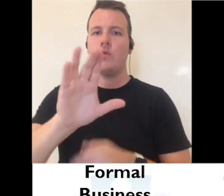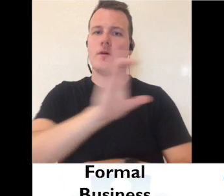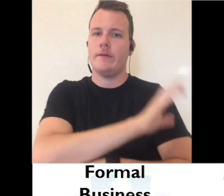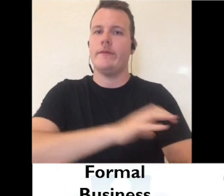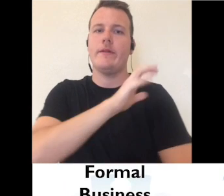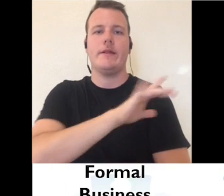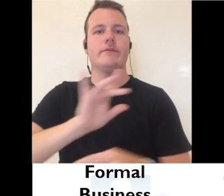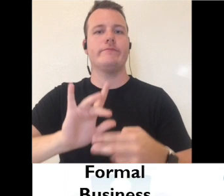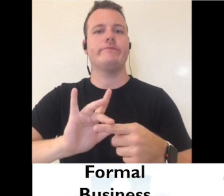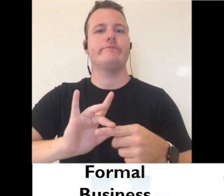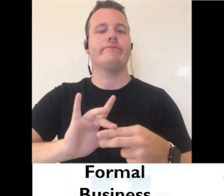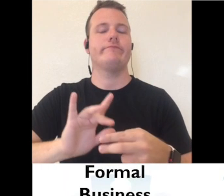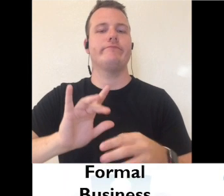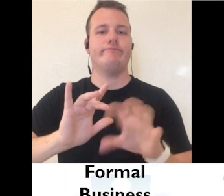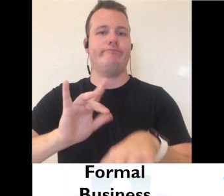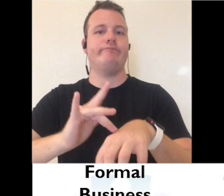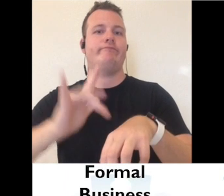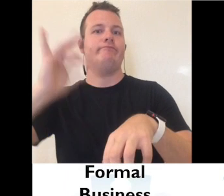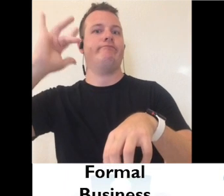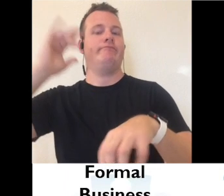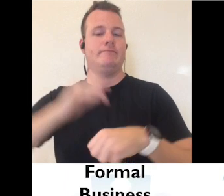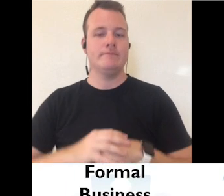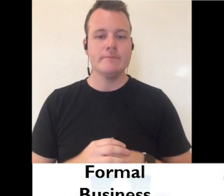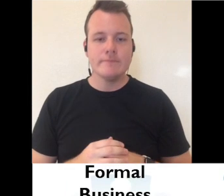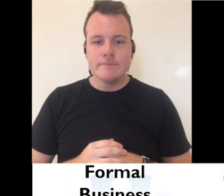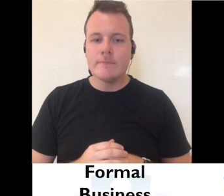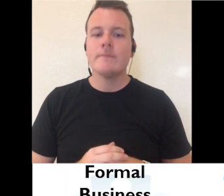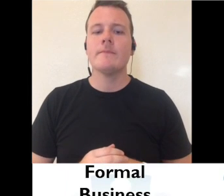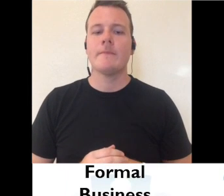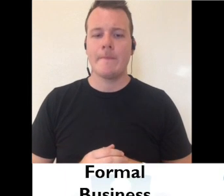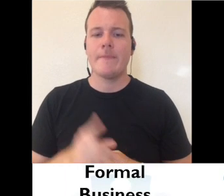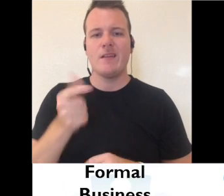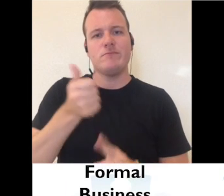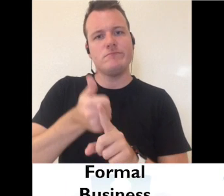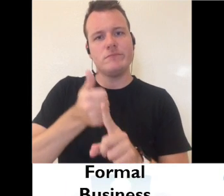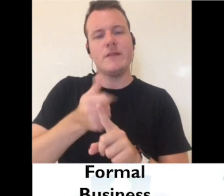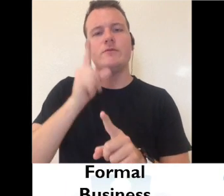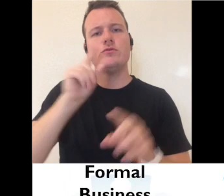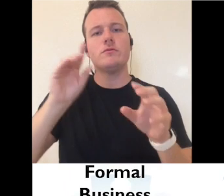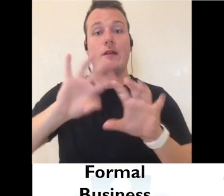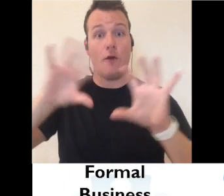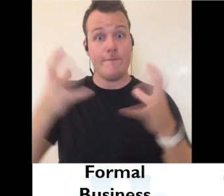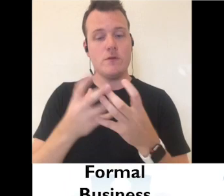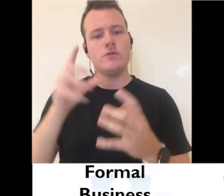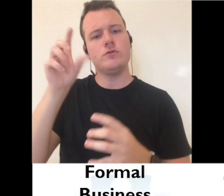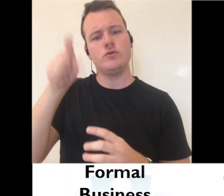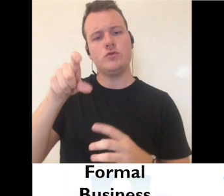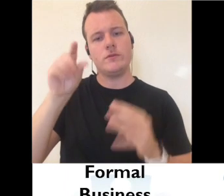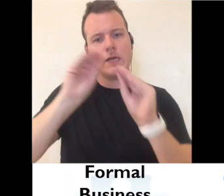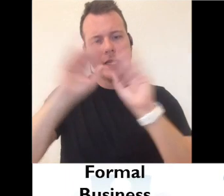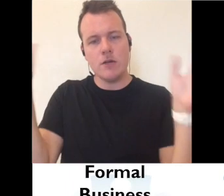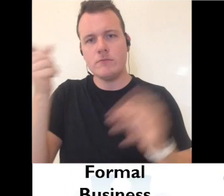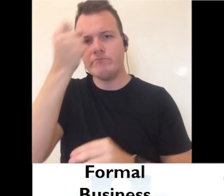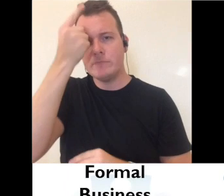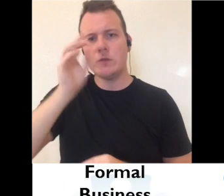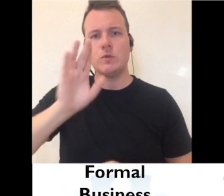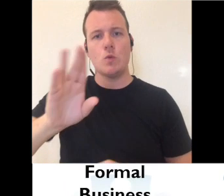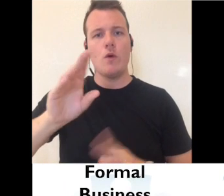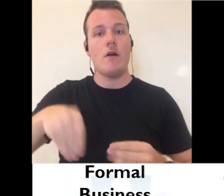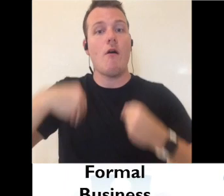and what difference differentiates your practice from the others that are already out there in the marketplace. So how and why are you going to get the